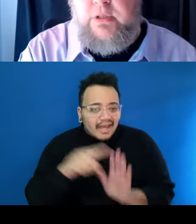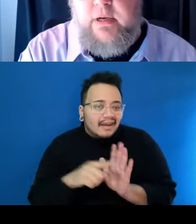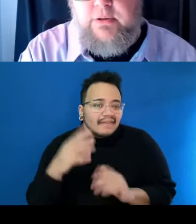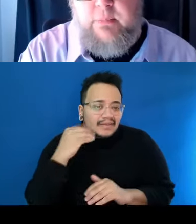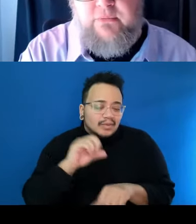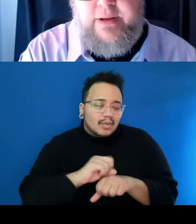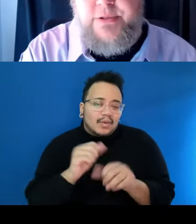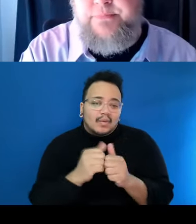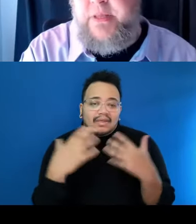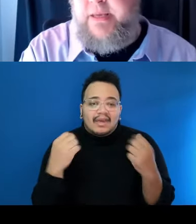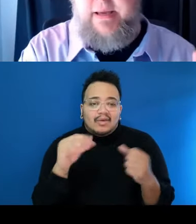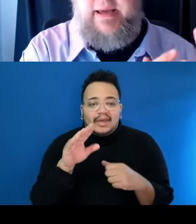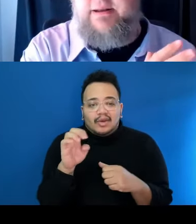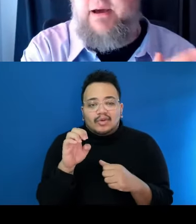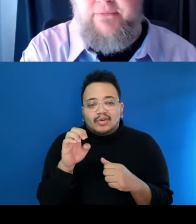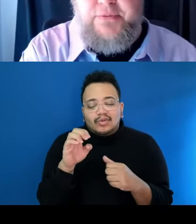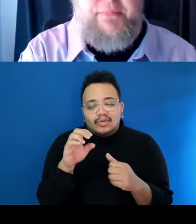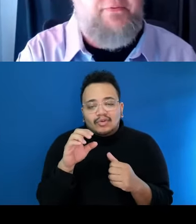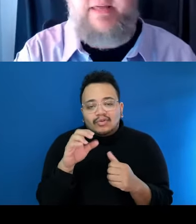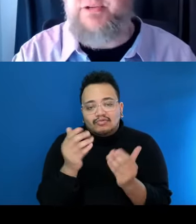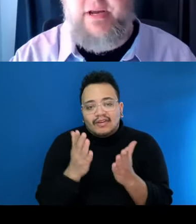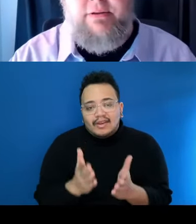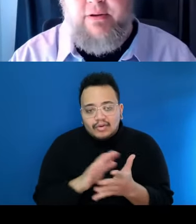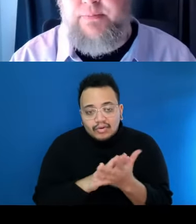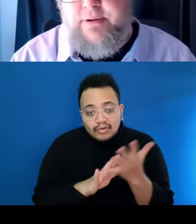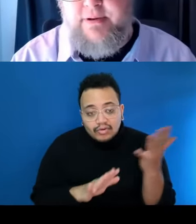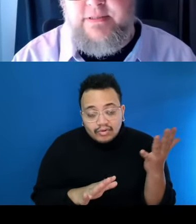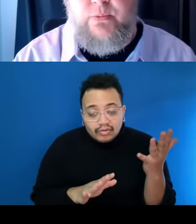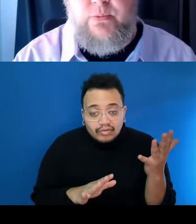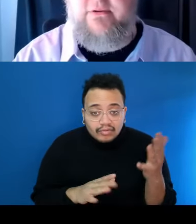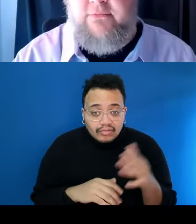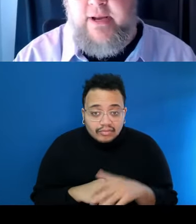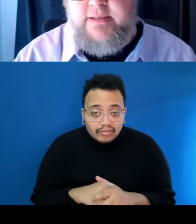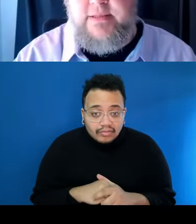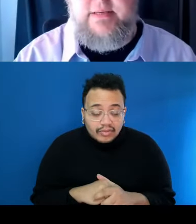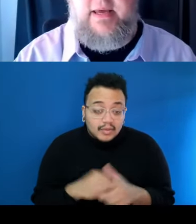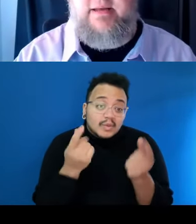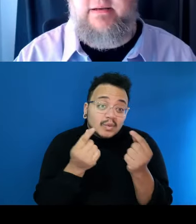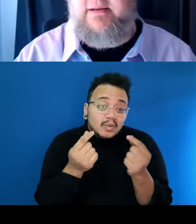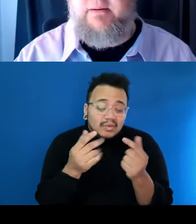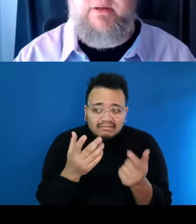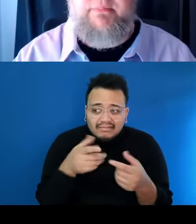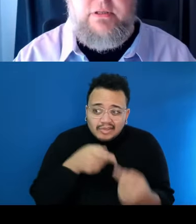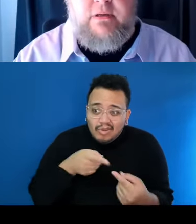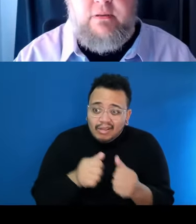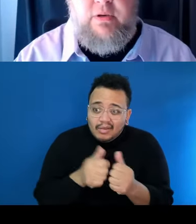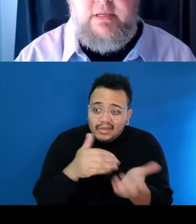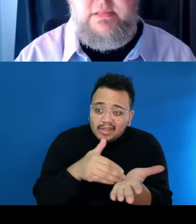with their healthcare providers. And of those people, they share their experiences with their friends and people in their community.